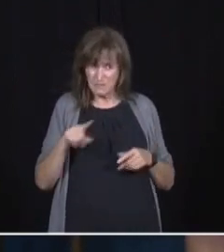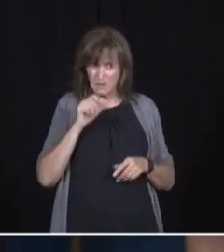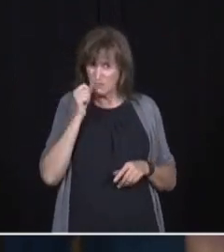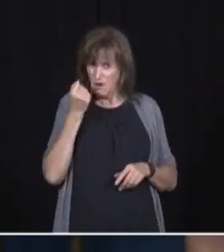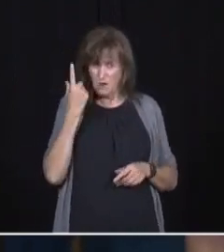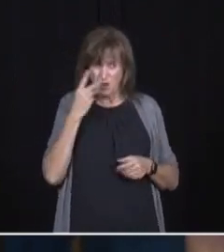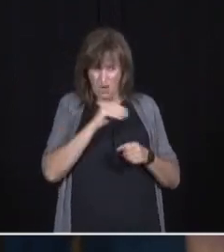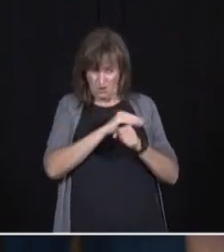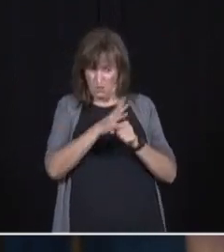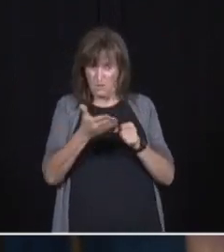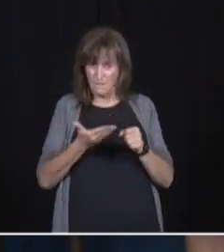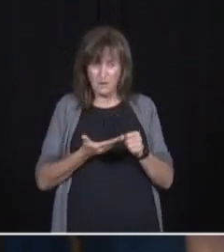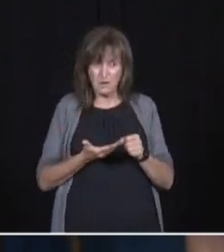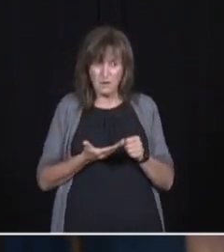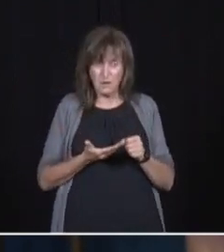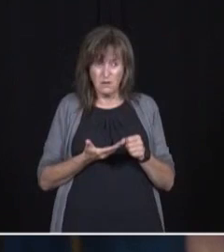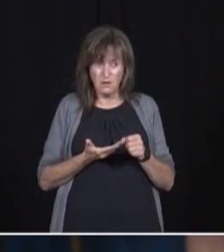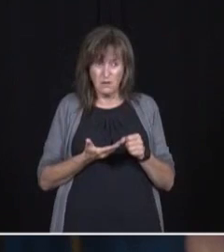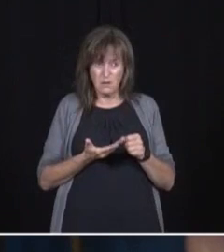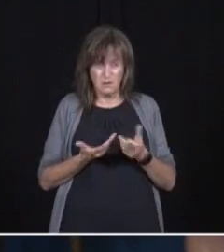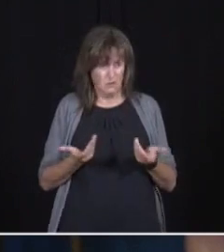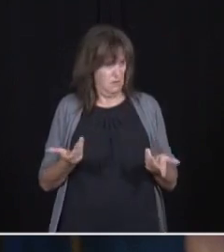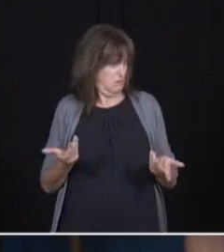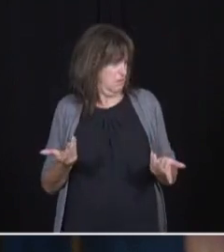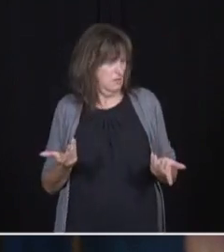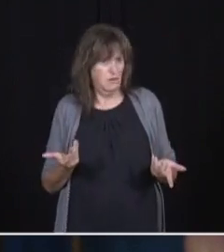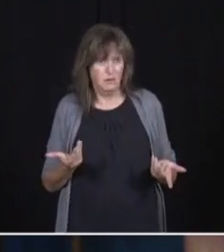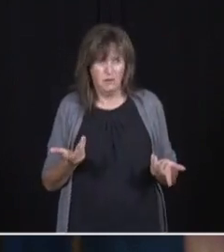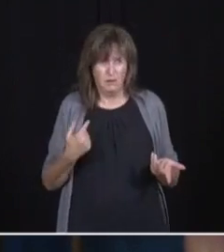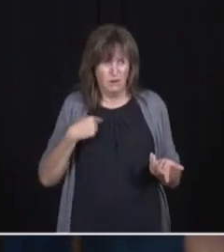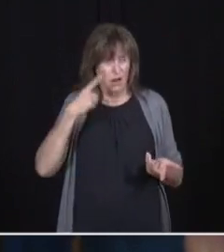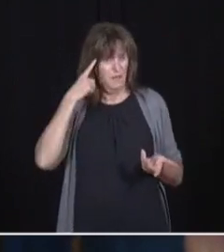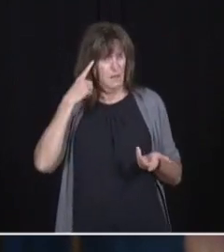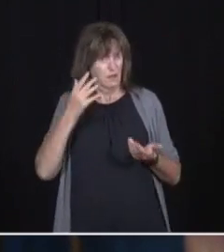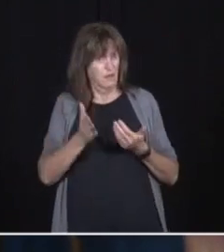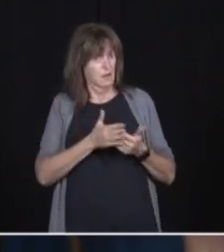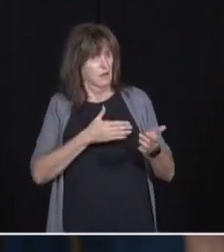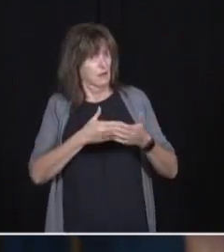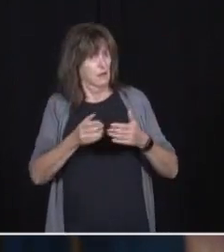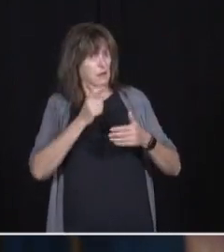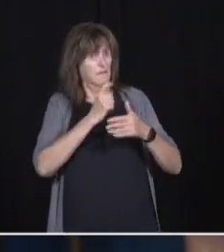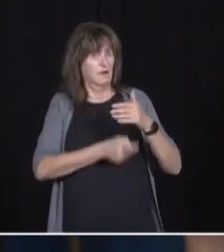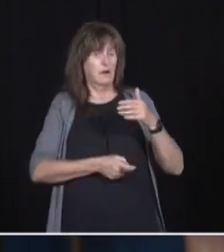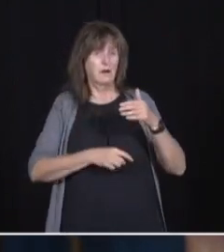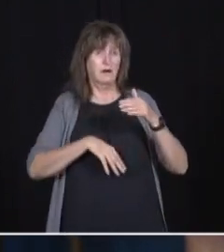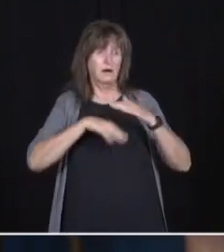message that we are still in a pandemic? And a fine if upwards to $100,000 seems to not deter people?